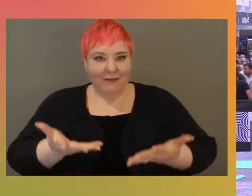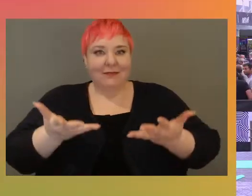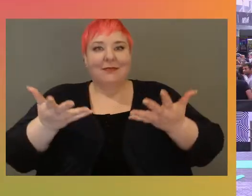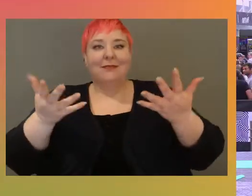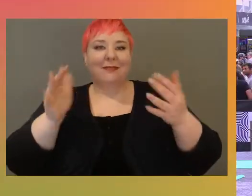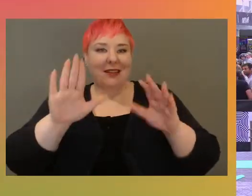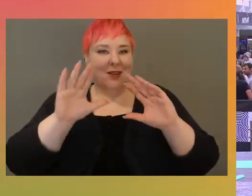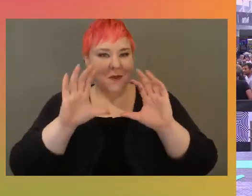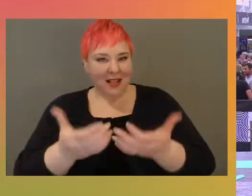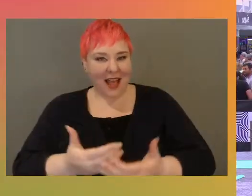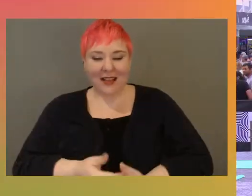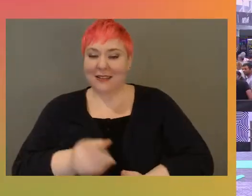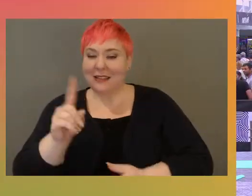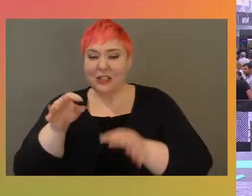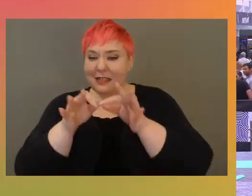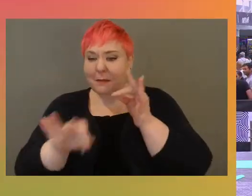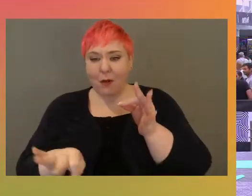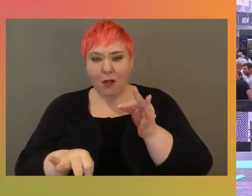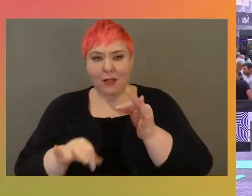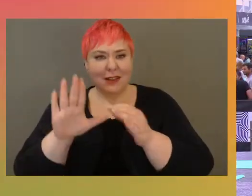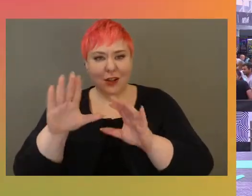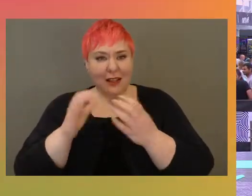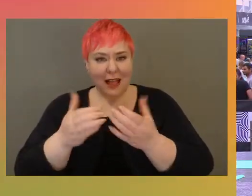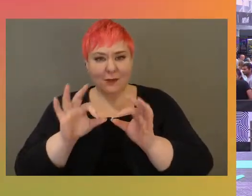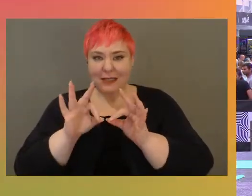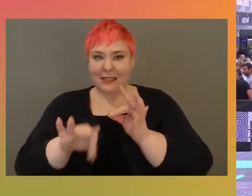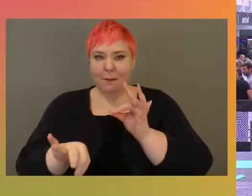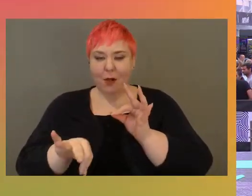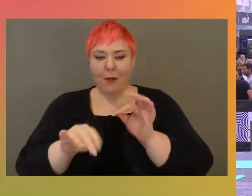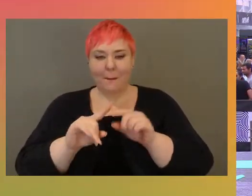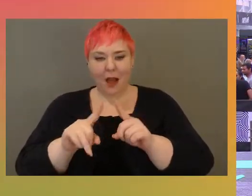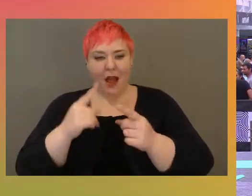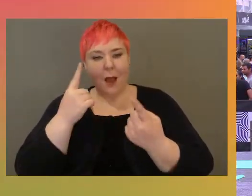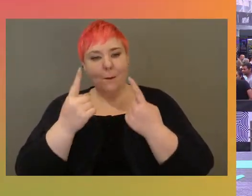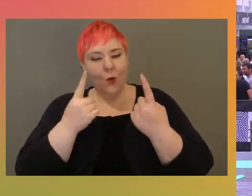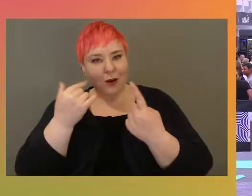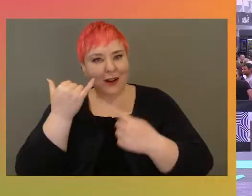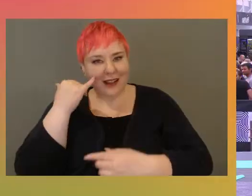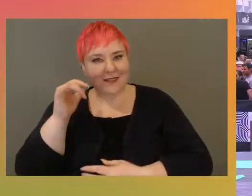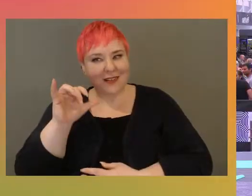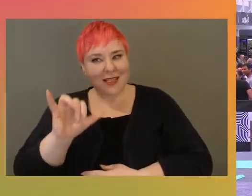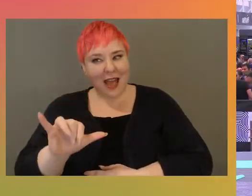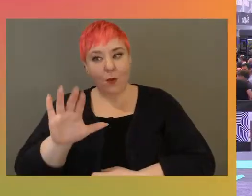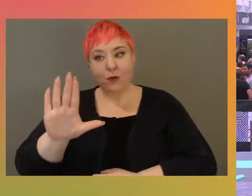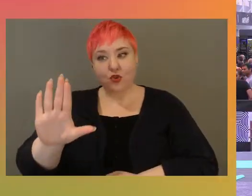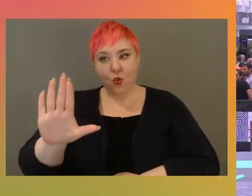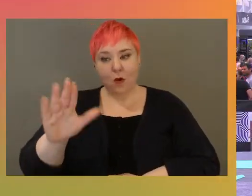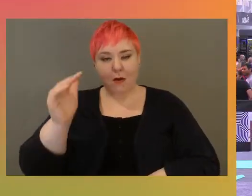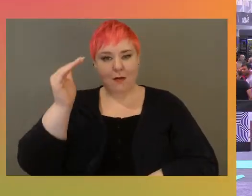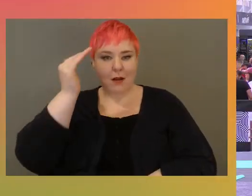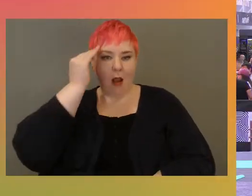I AM SPELLBOUND.